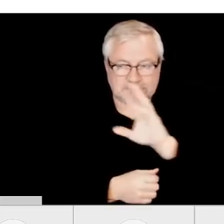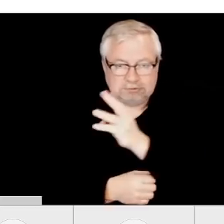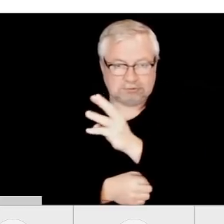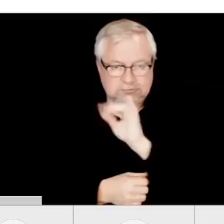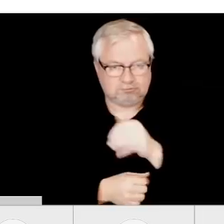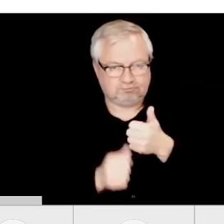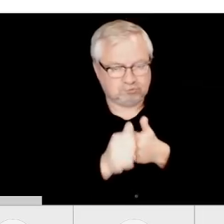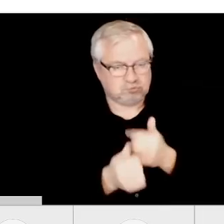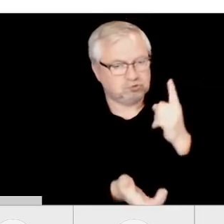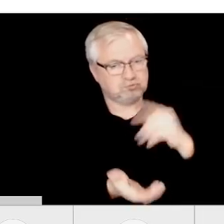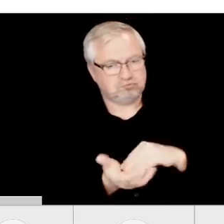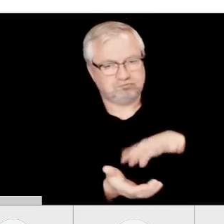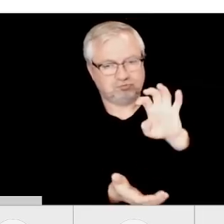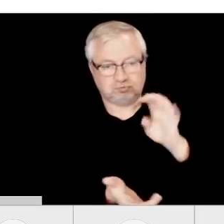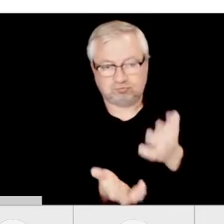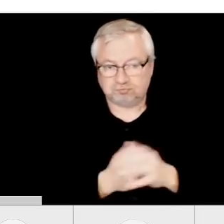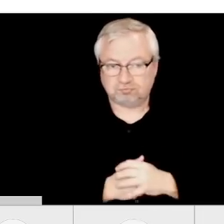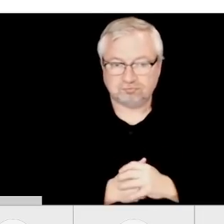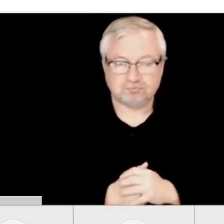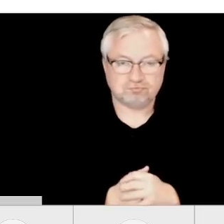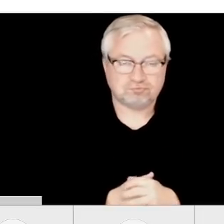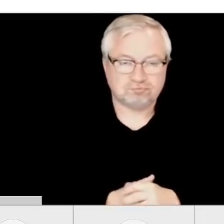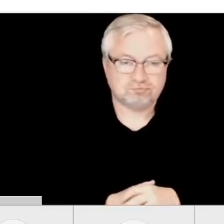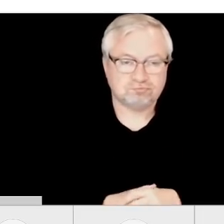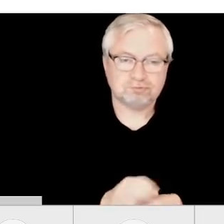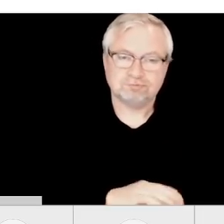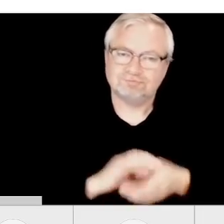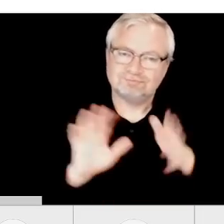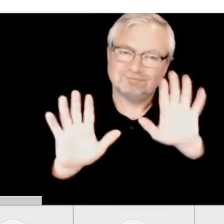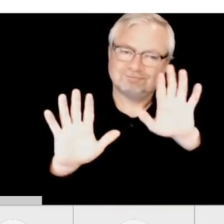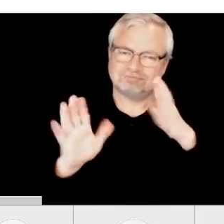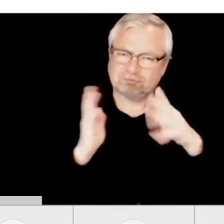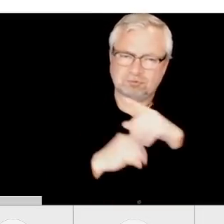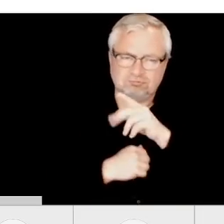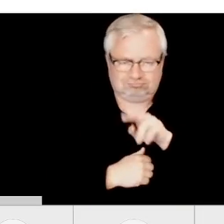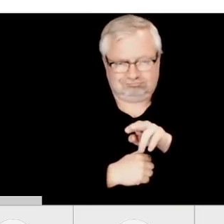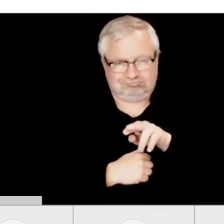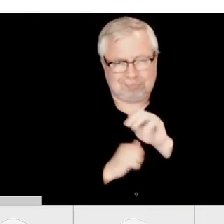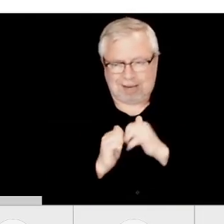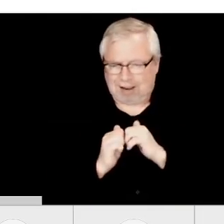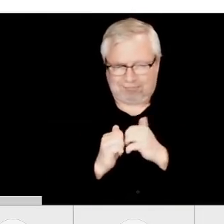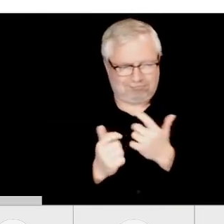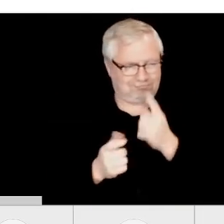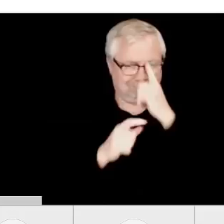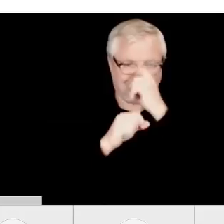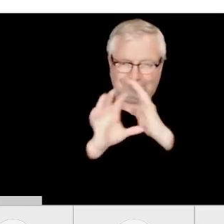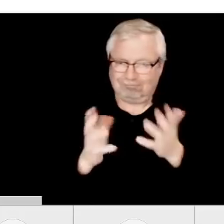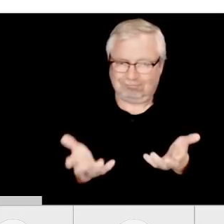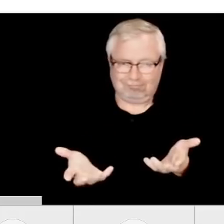Again, you may ask how is that possible given that we are currently at below